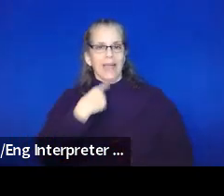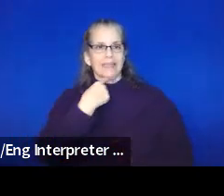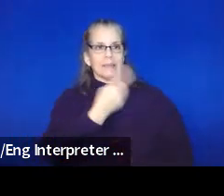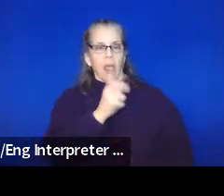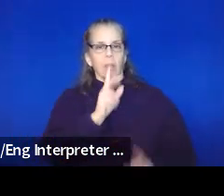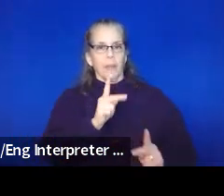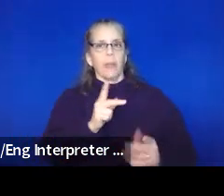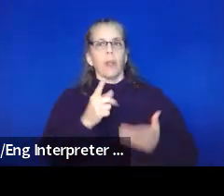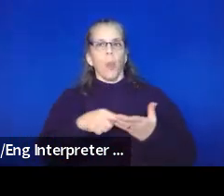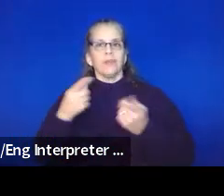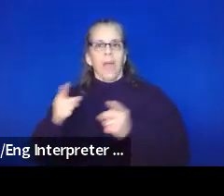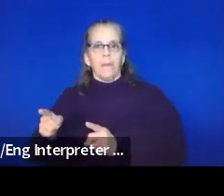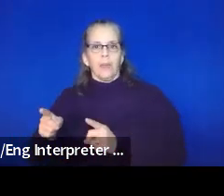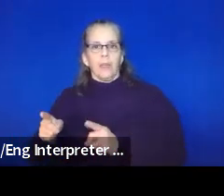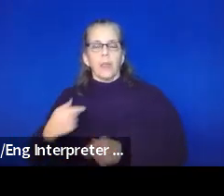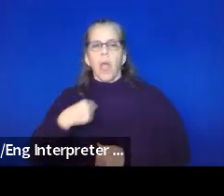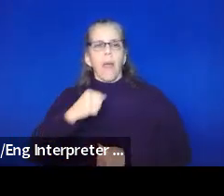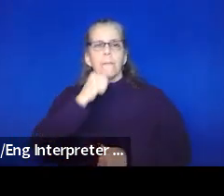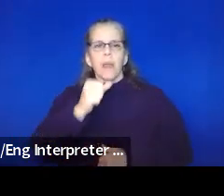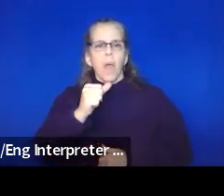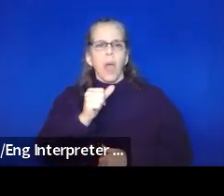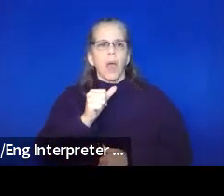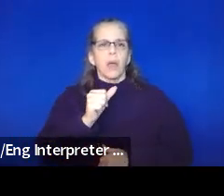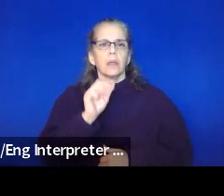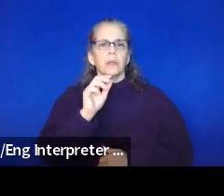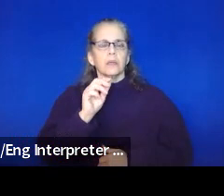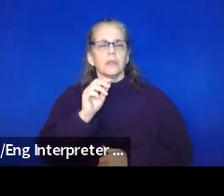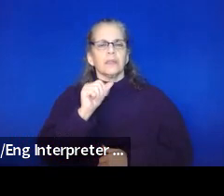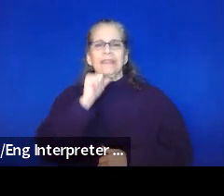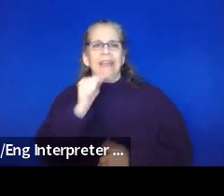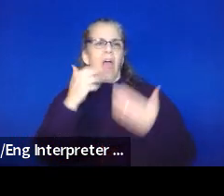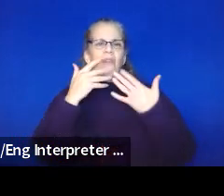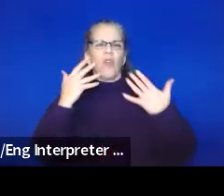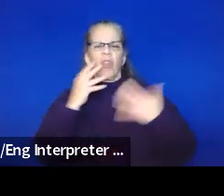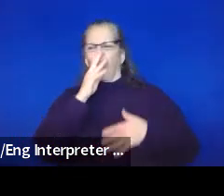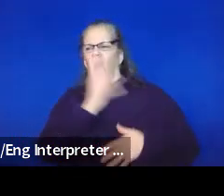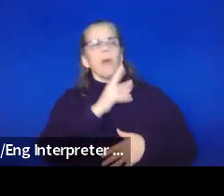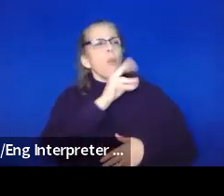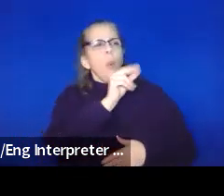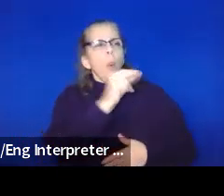I am not being unfriendly, I am just processing what's going on and doing my thing. So and